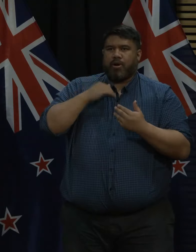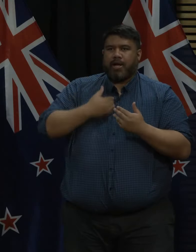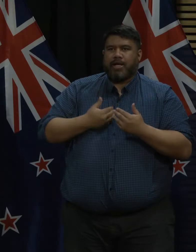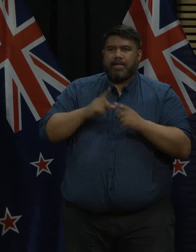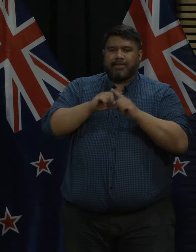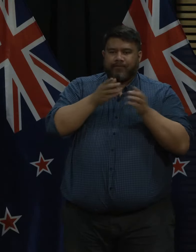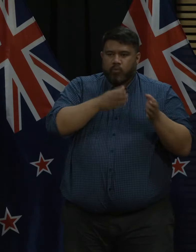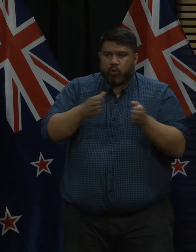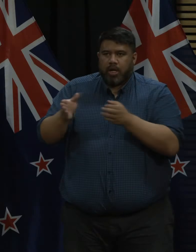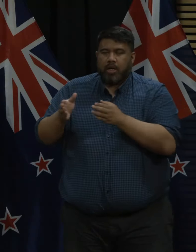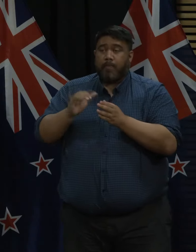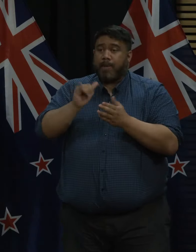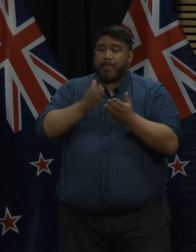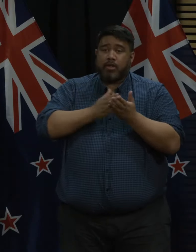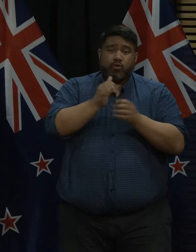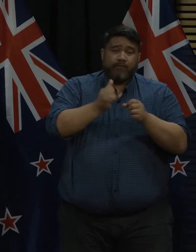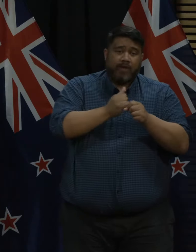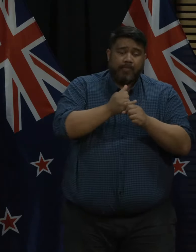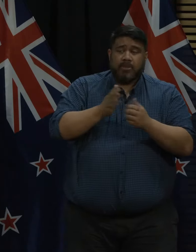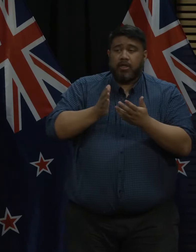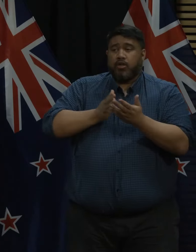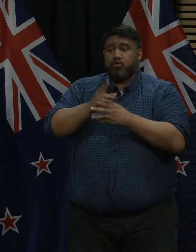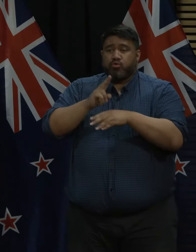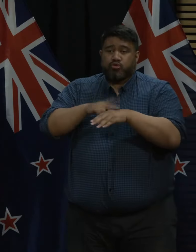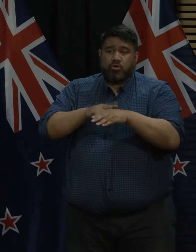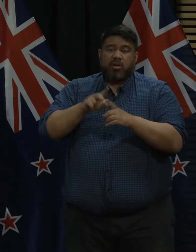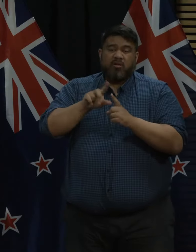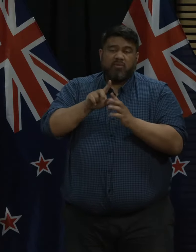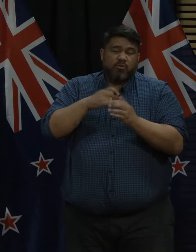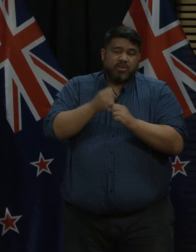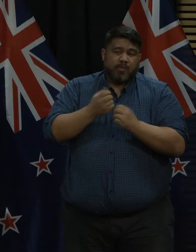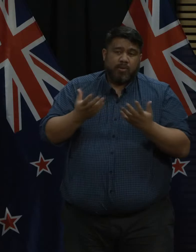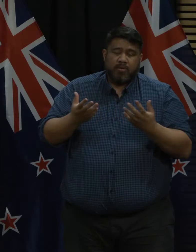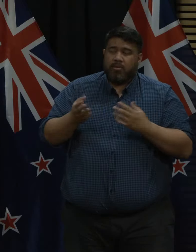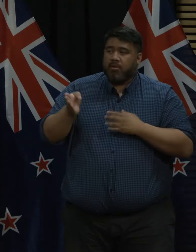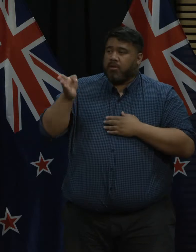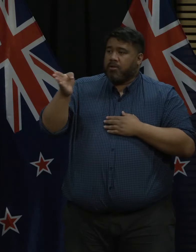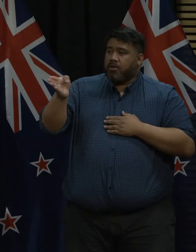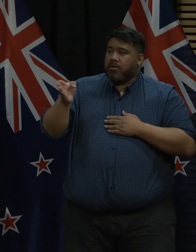have it provided for them. We will look at multiple ways